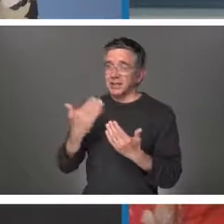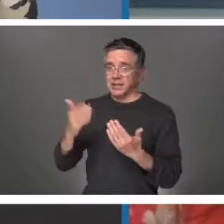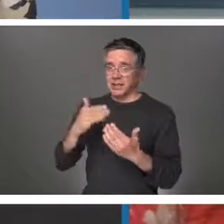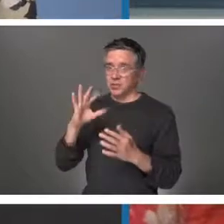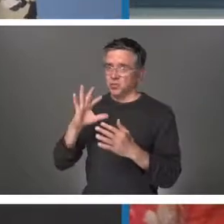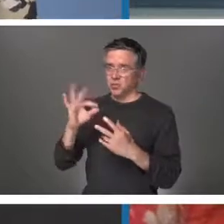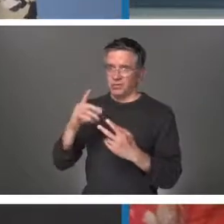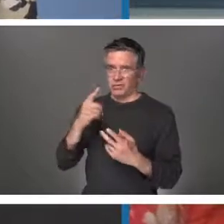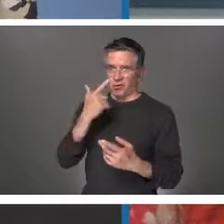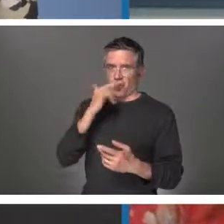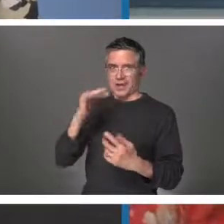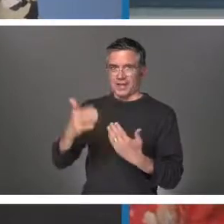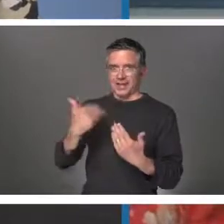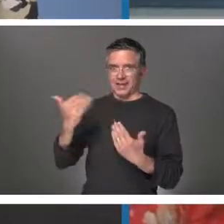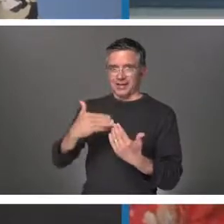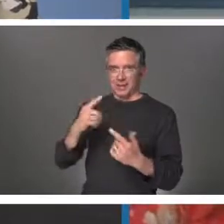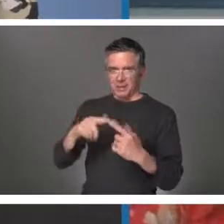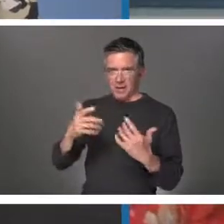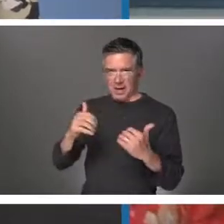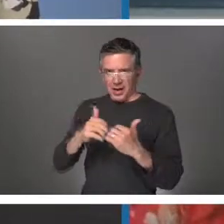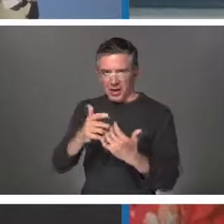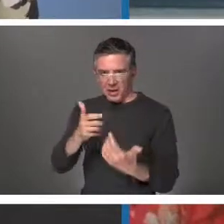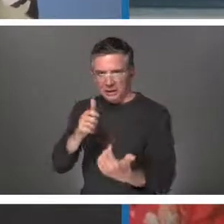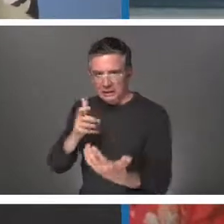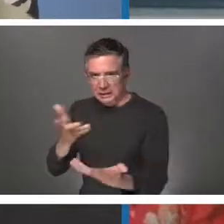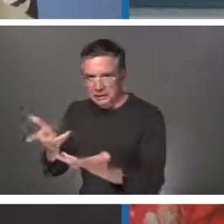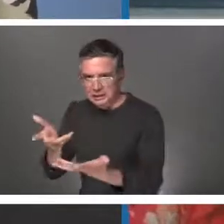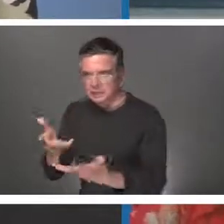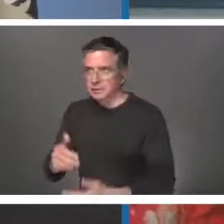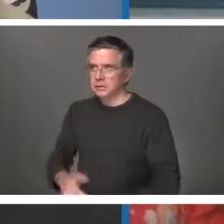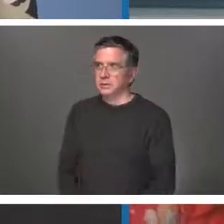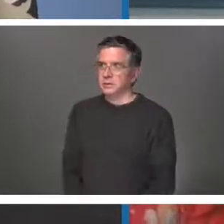There's certainly conversation at the health department about what does it look like